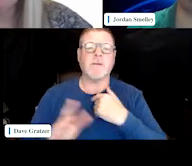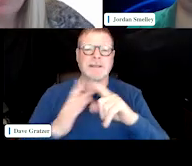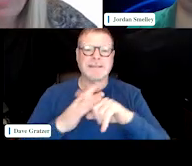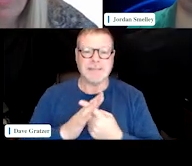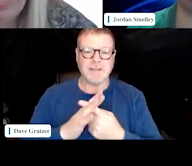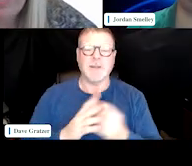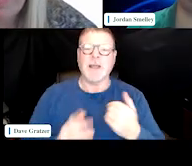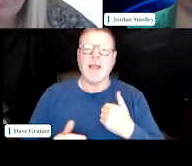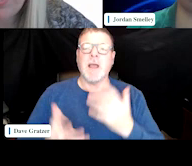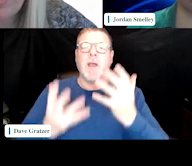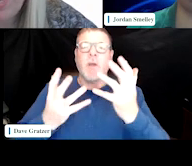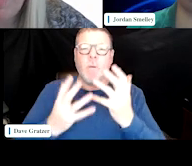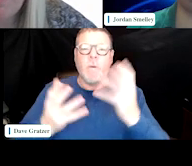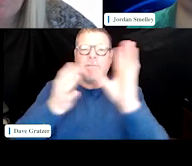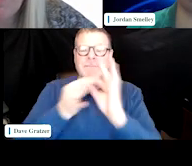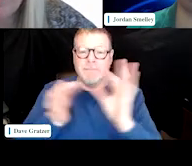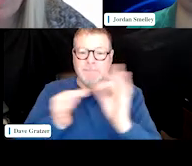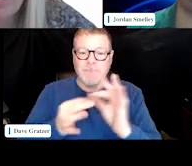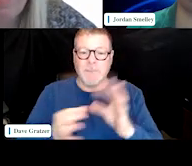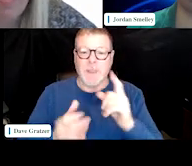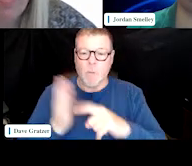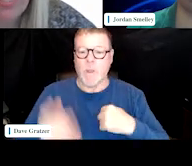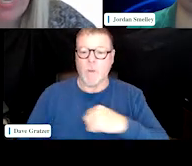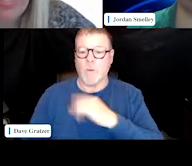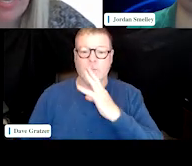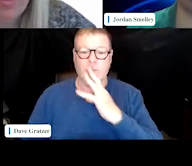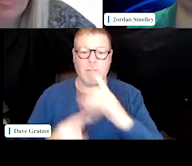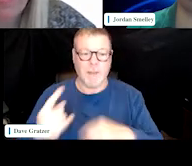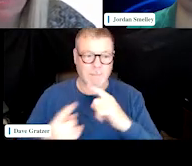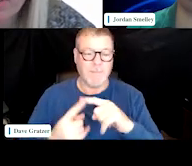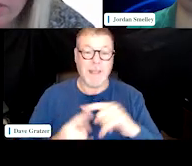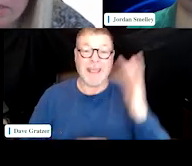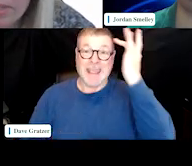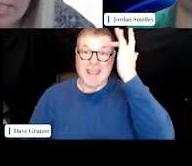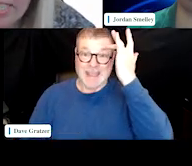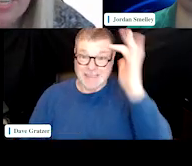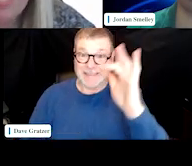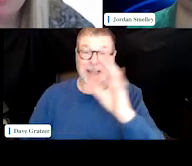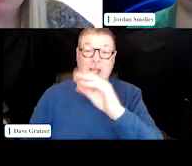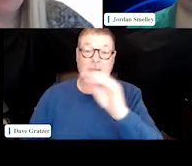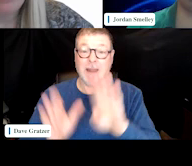I just wanted to mention what we're talking about when we say intellectual and developmental disabilities.